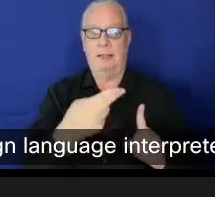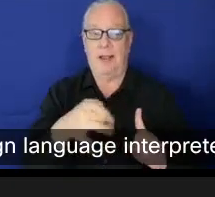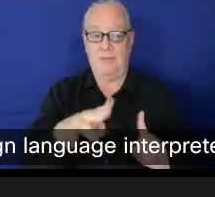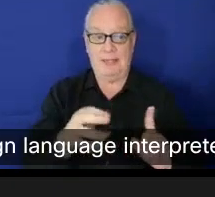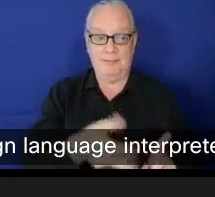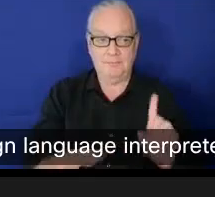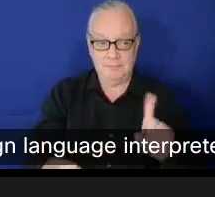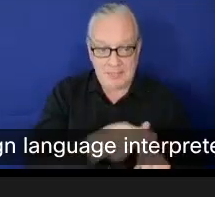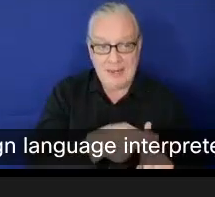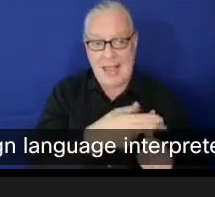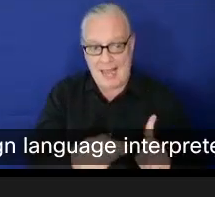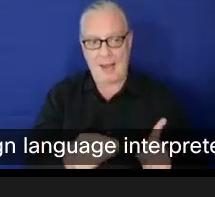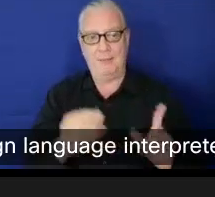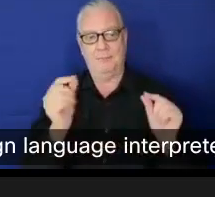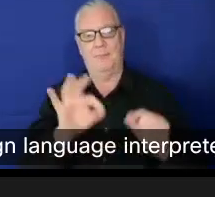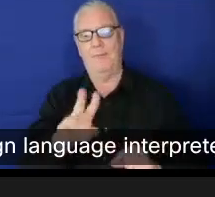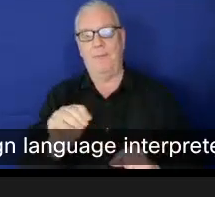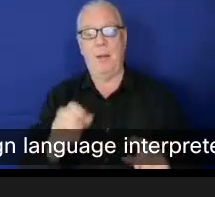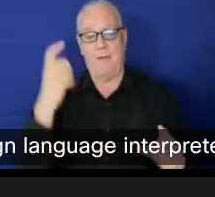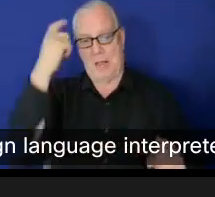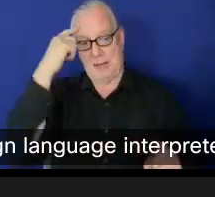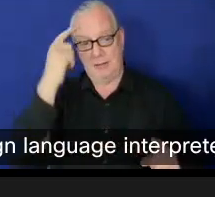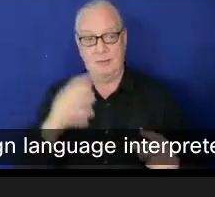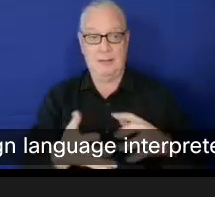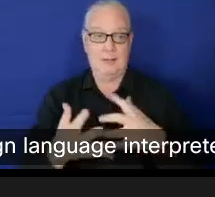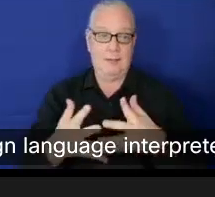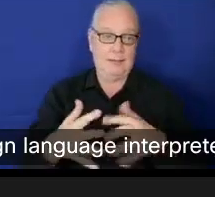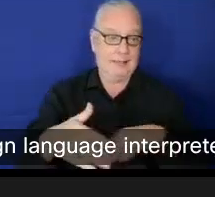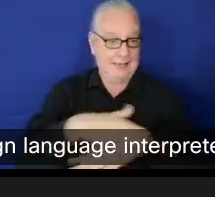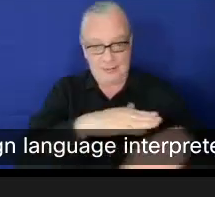being a black, of being black, a woman, and living with HIV. Her